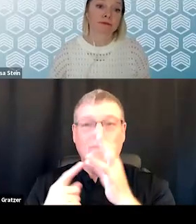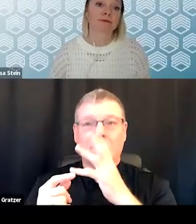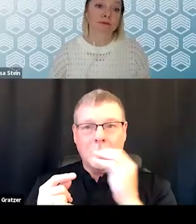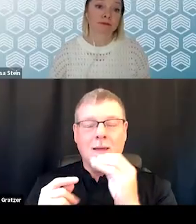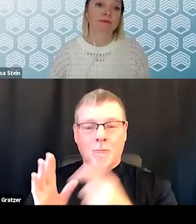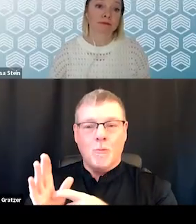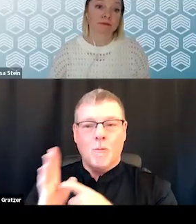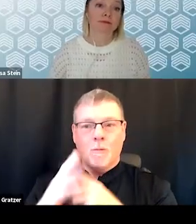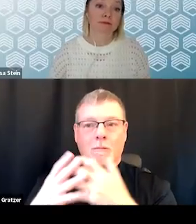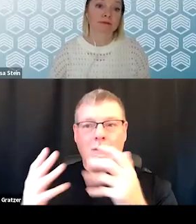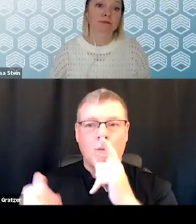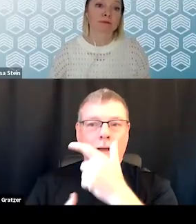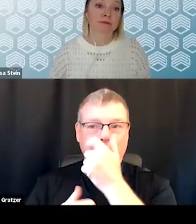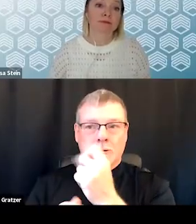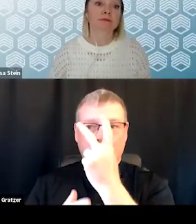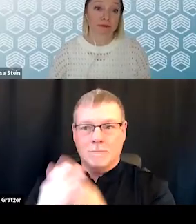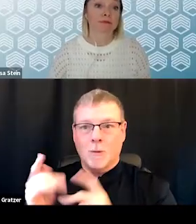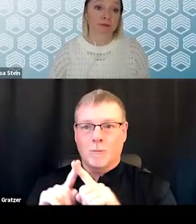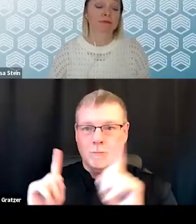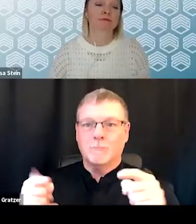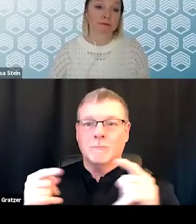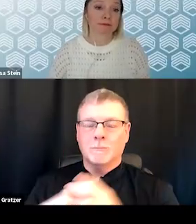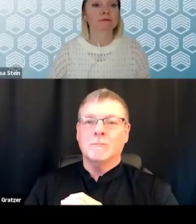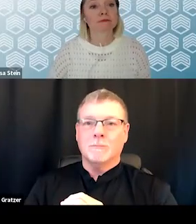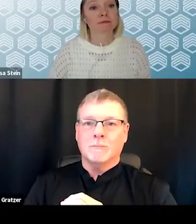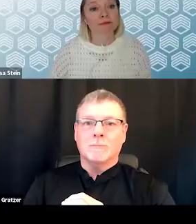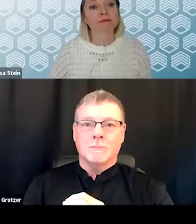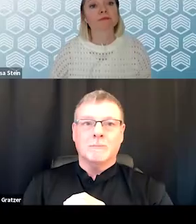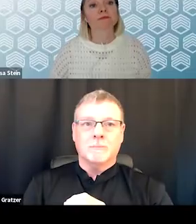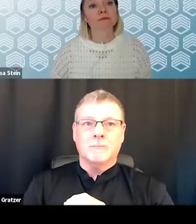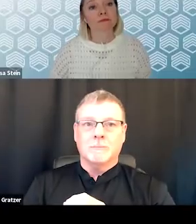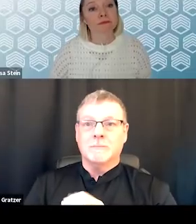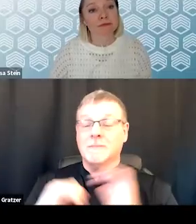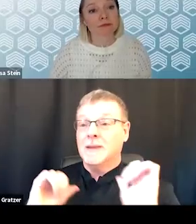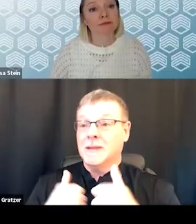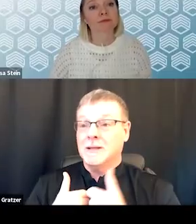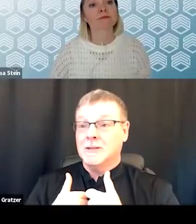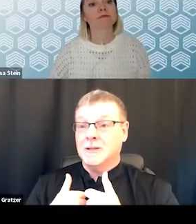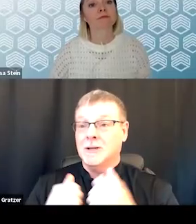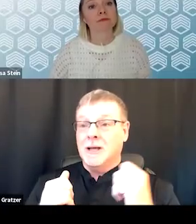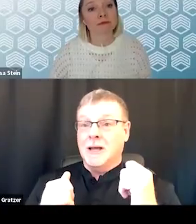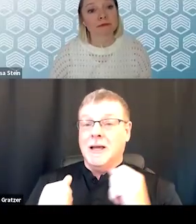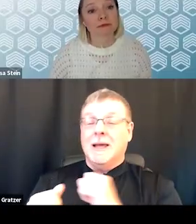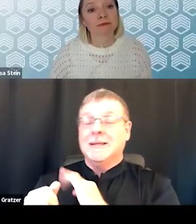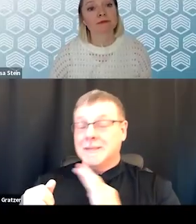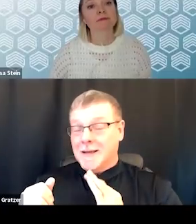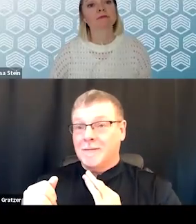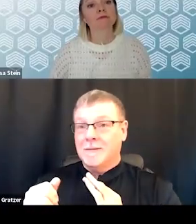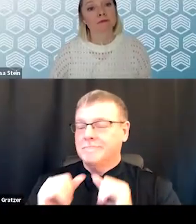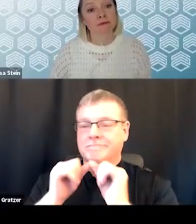who is interested in doing this work. So I do think that challenge, you know, that staffing is an ongoing challenge.